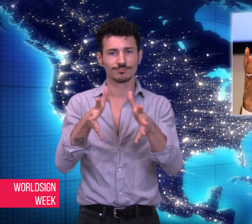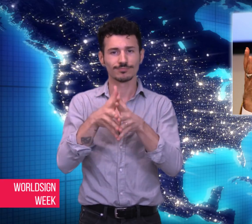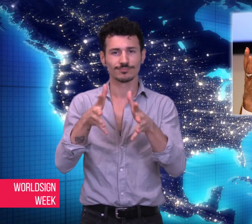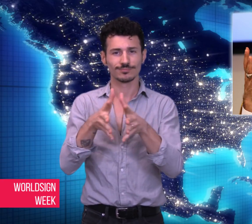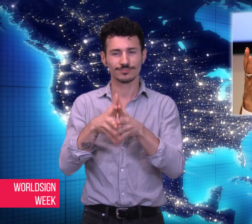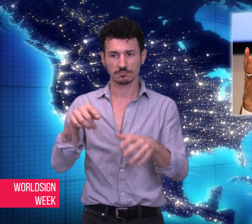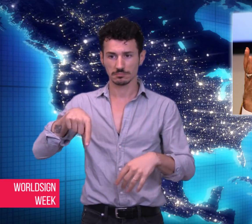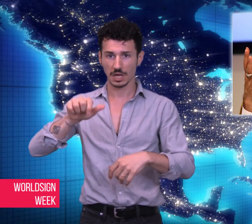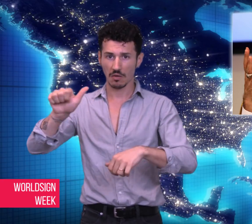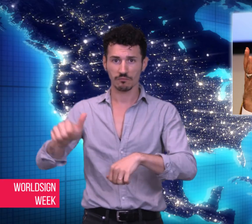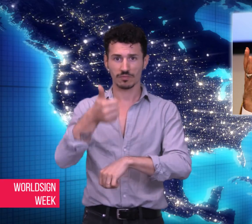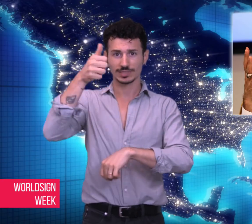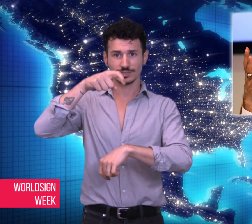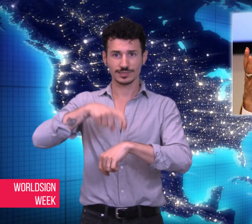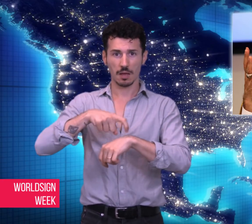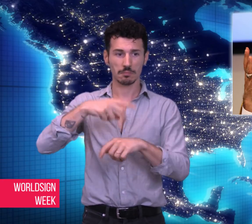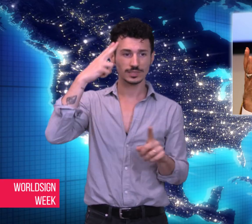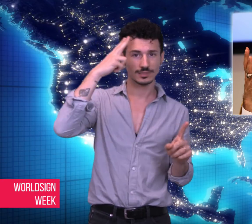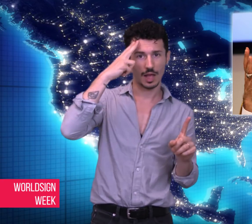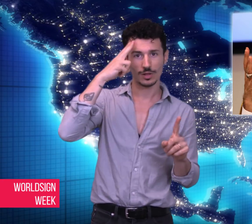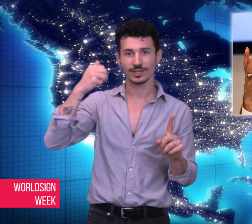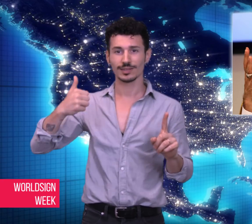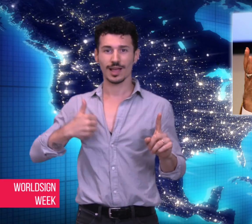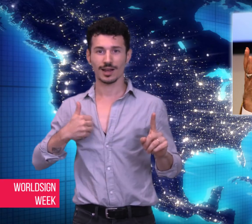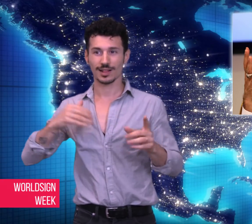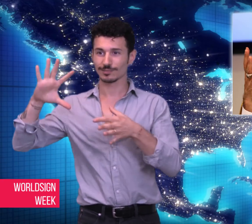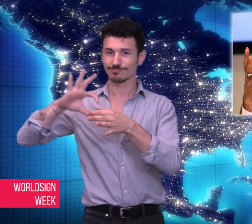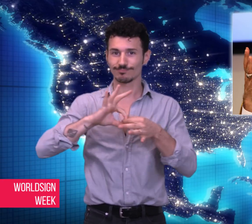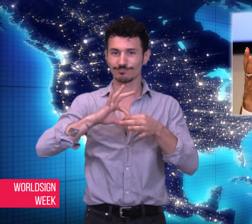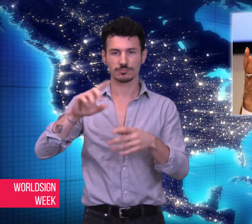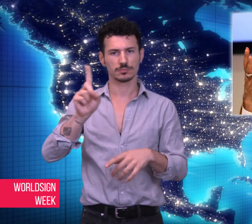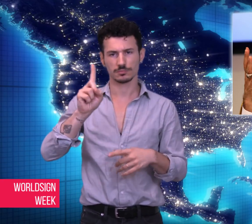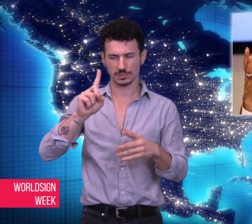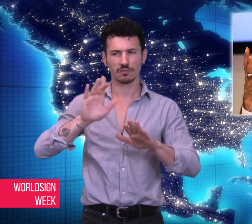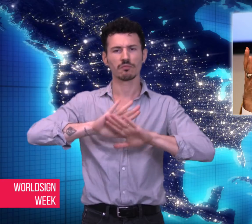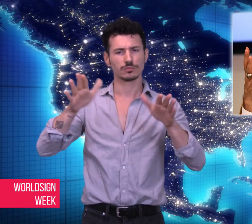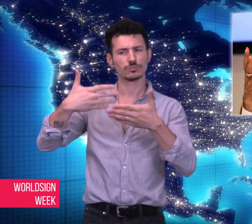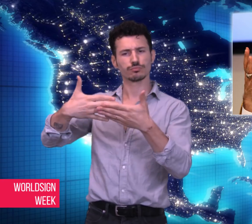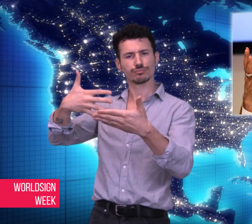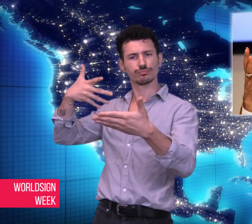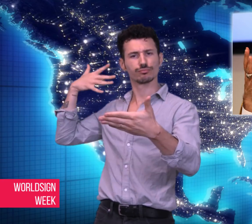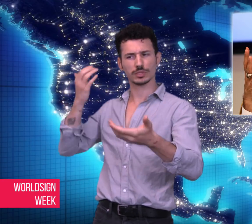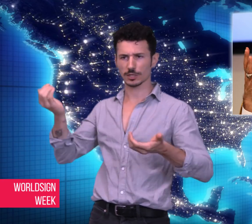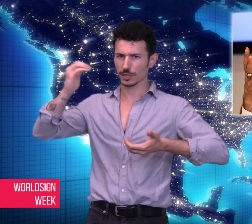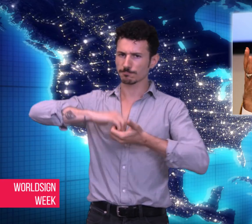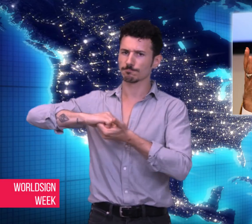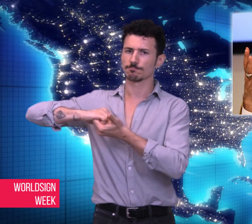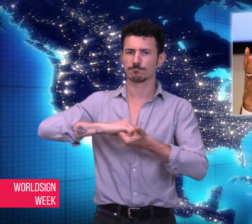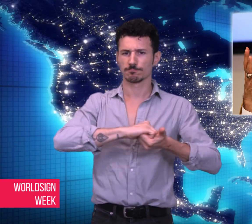it was suspending all flights to